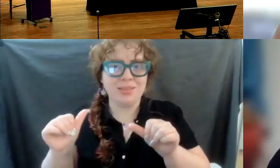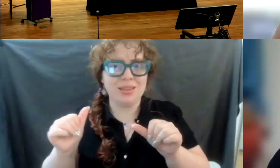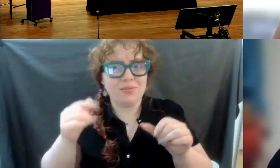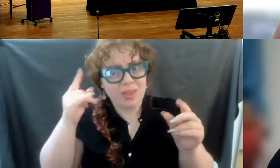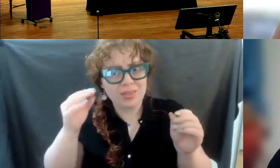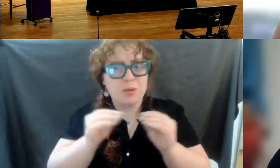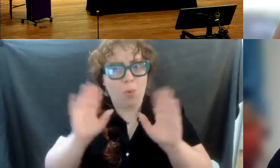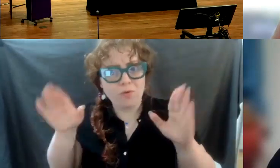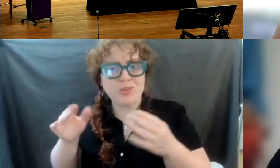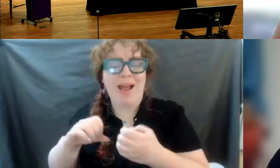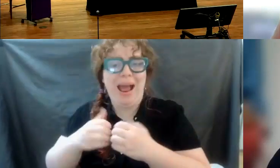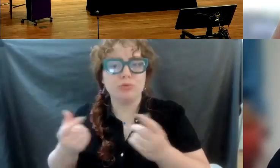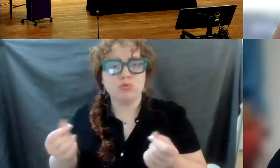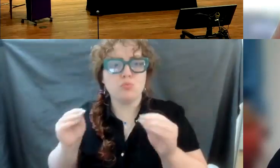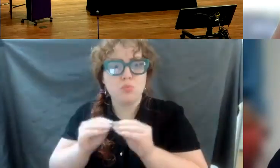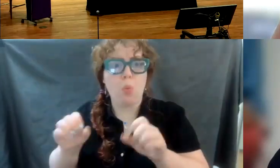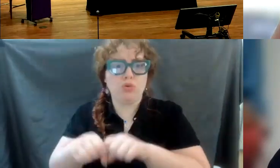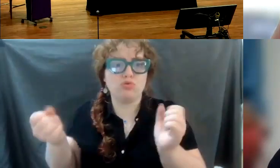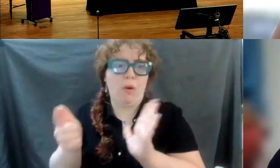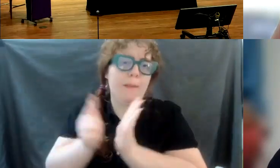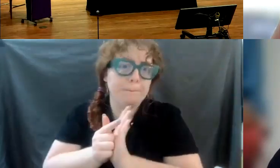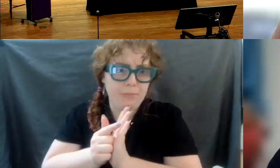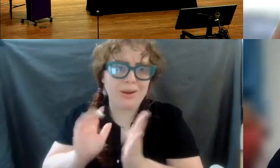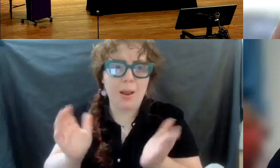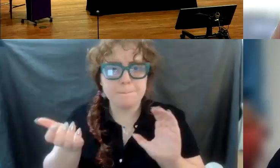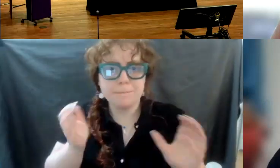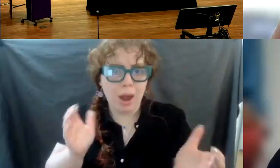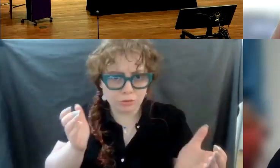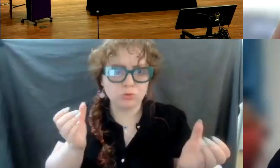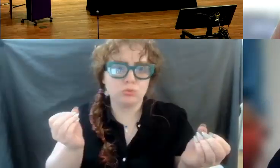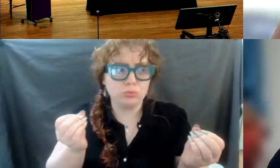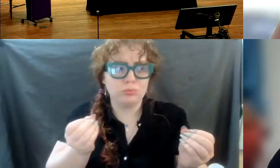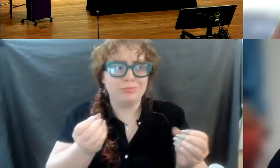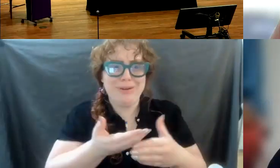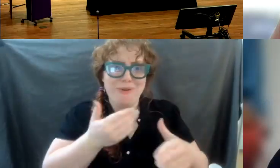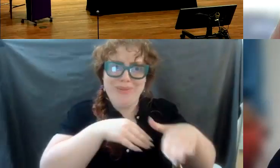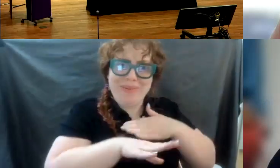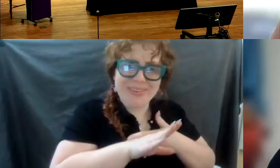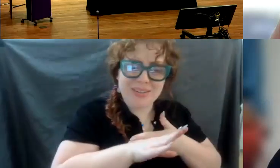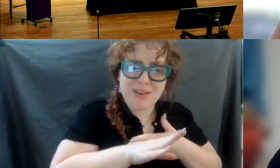So I kind of understand like how to system works. And it's very important that when guys are brought back in society